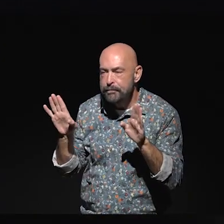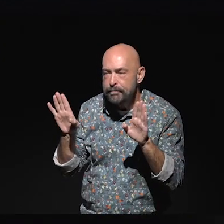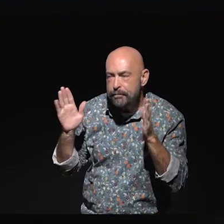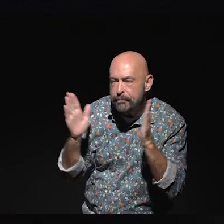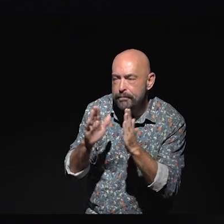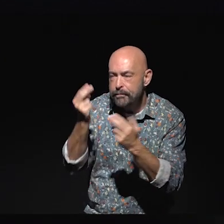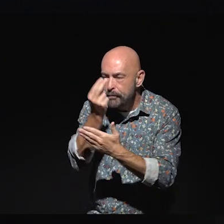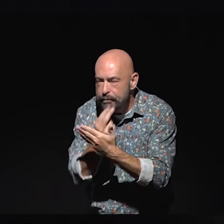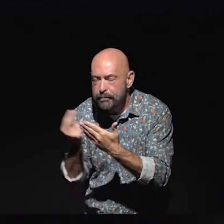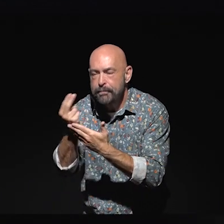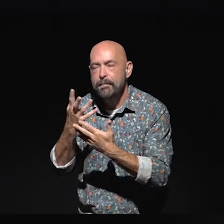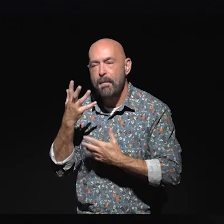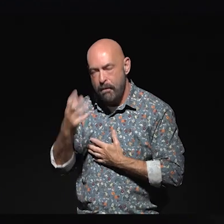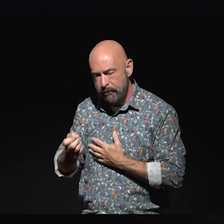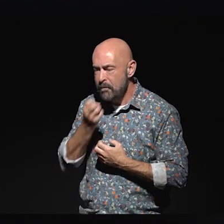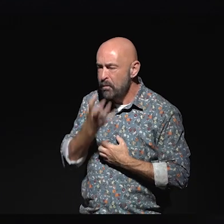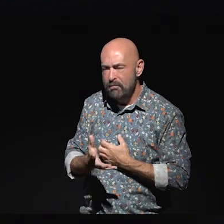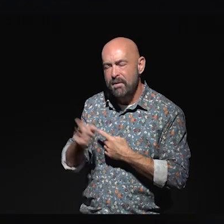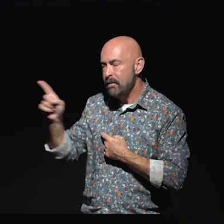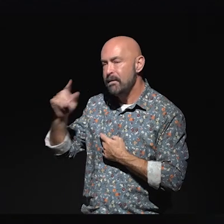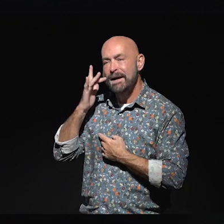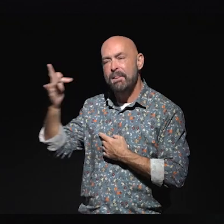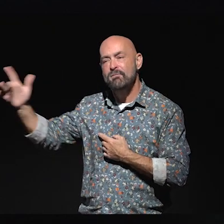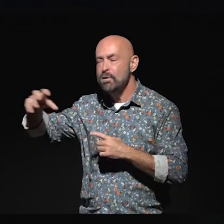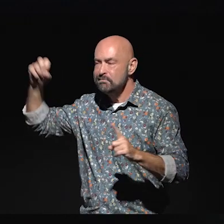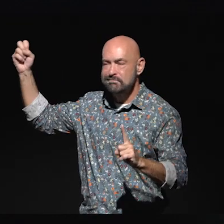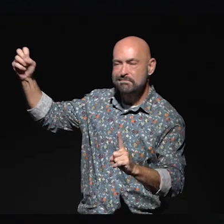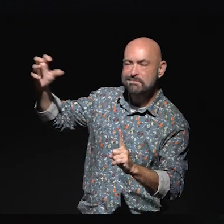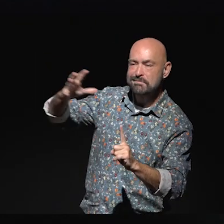with brilliant California light streaming in.